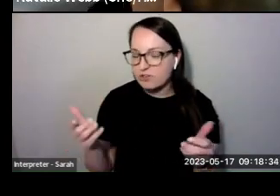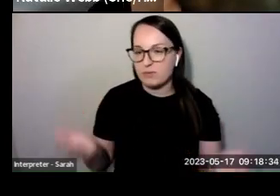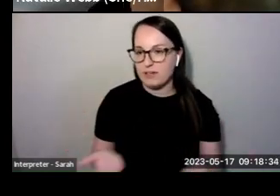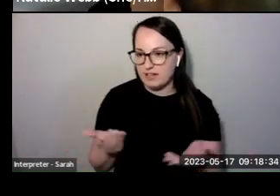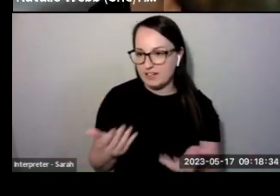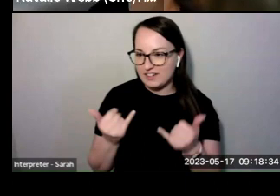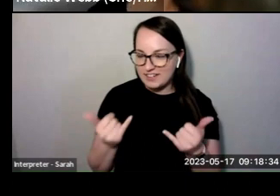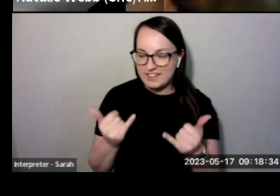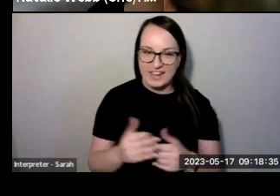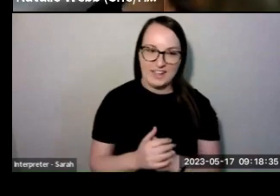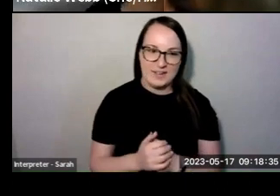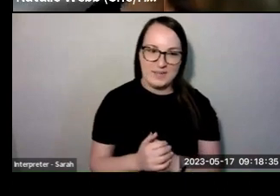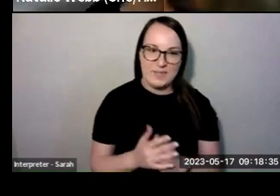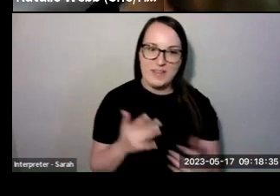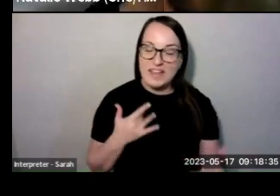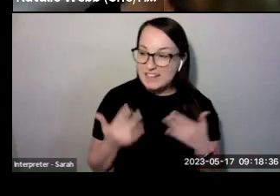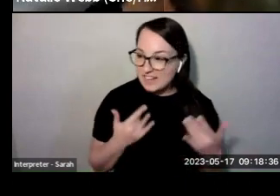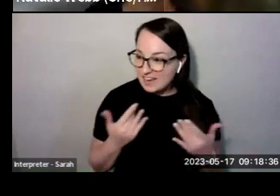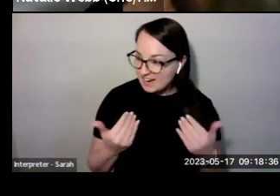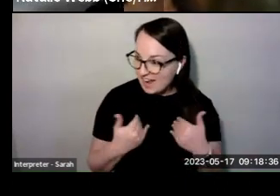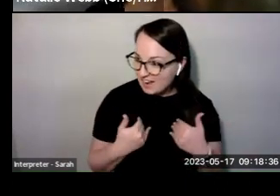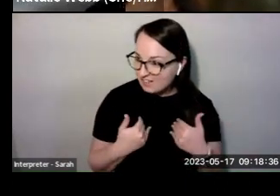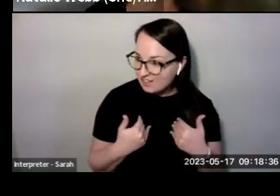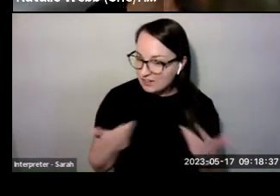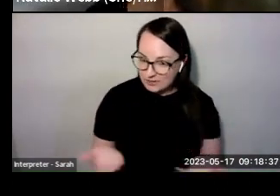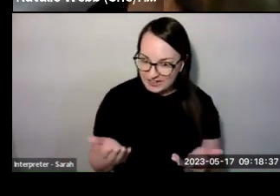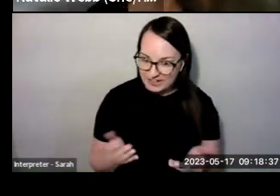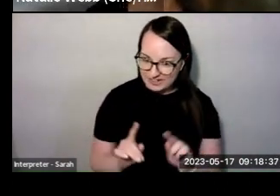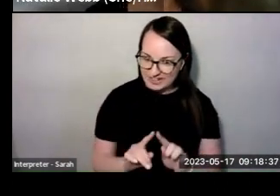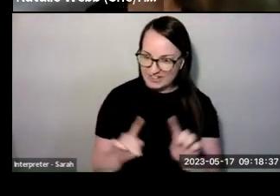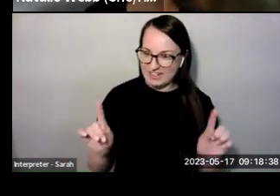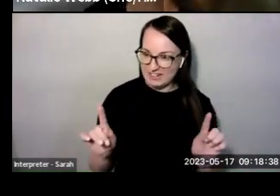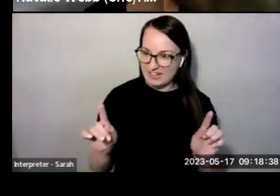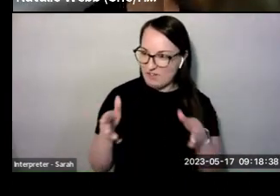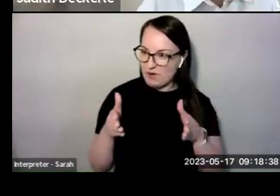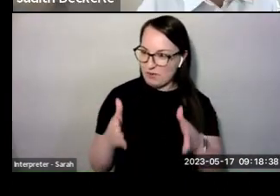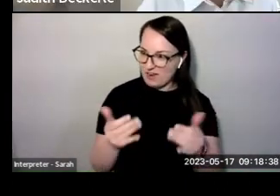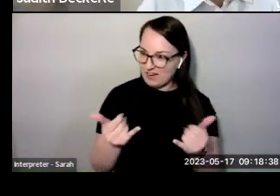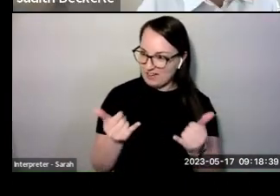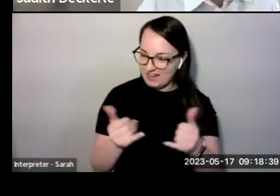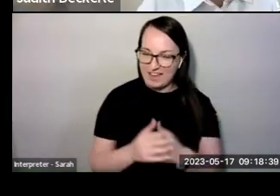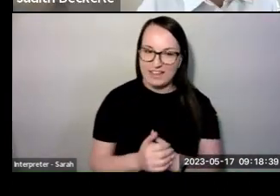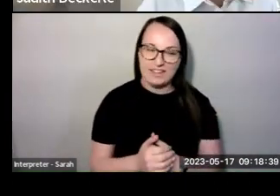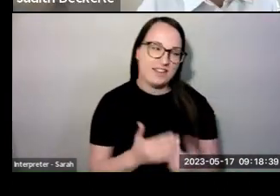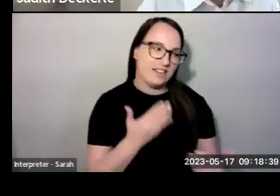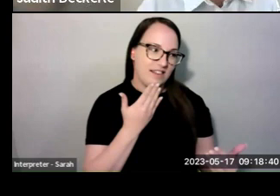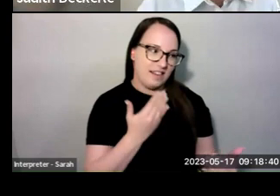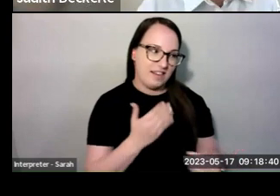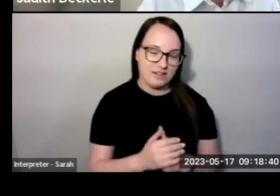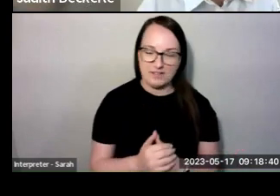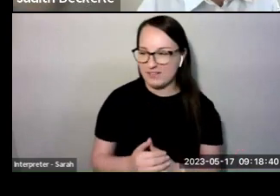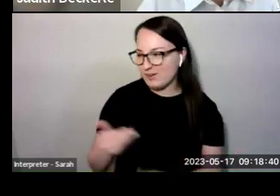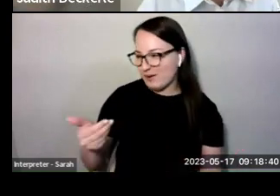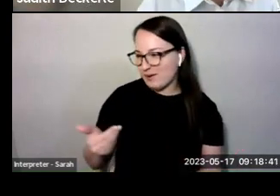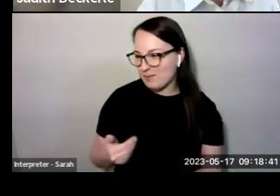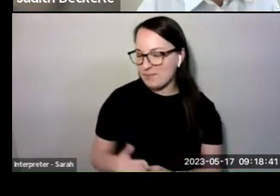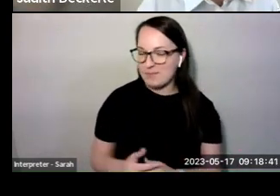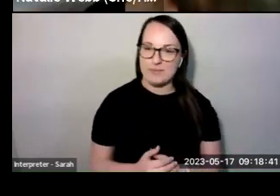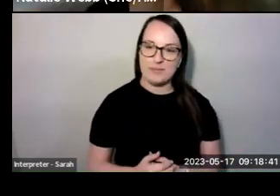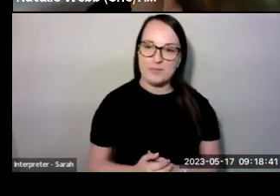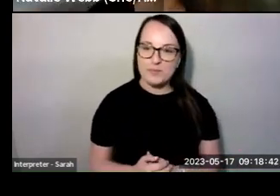They have done wonderful work for us. We thank you so much for being here today. We are excited to have you here in a different capacity. Thank you.